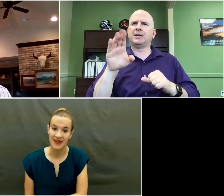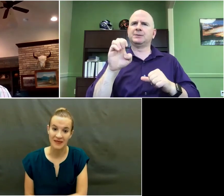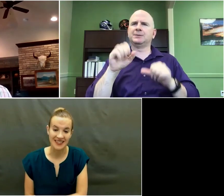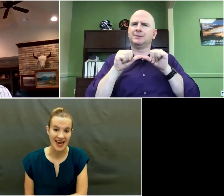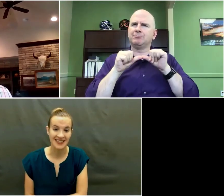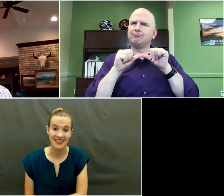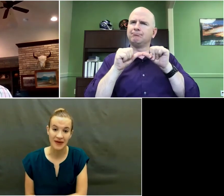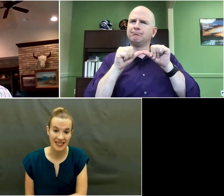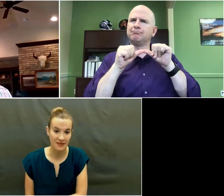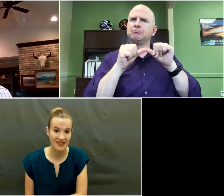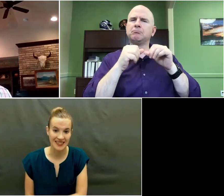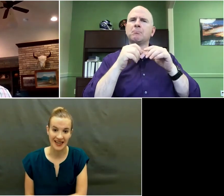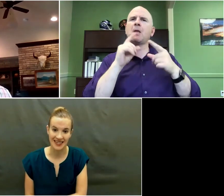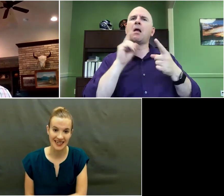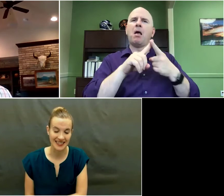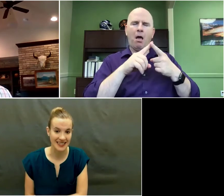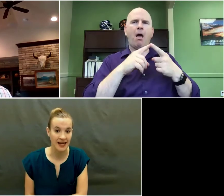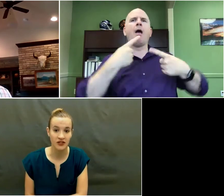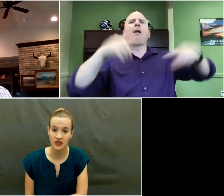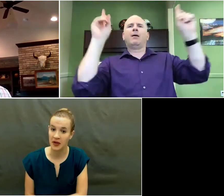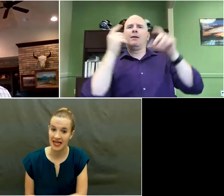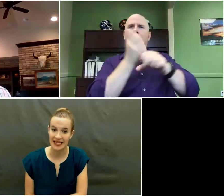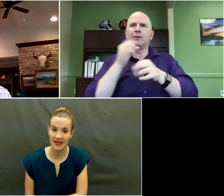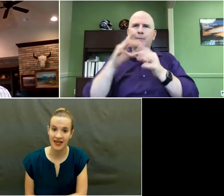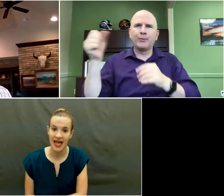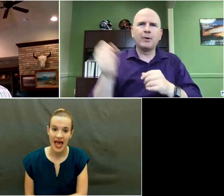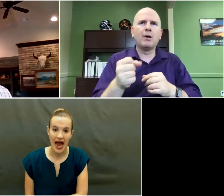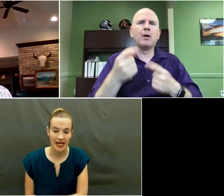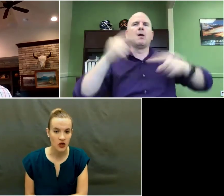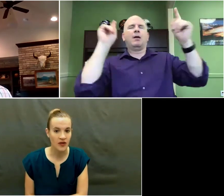and my tenacity to my experience at Gallaudet. Instead of just quitting and leaving, I knew that